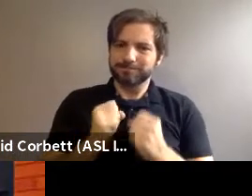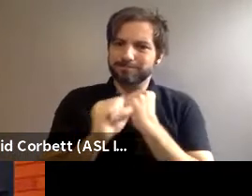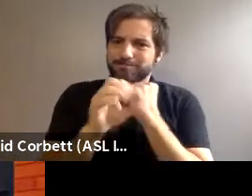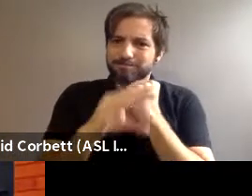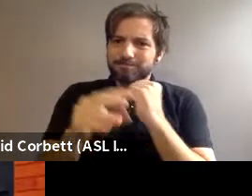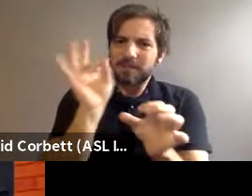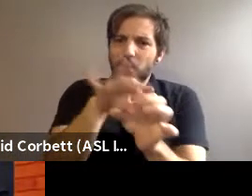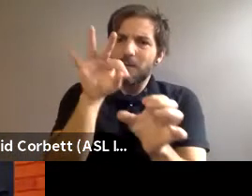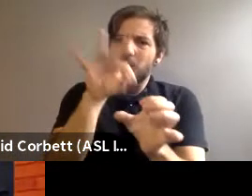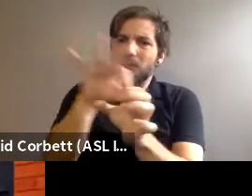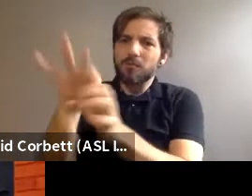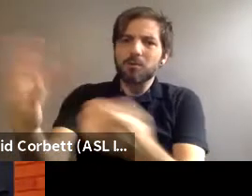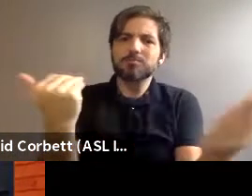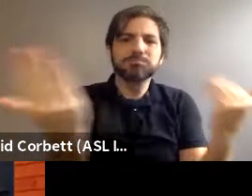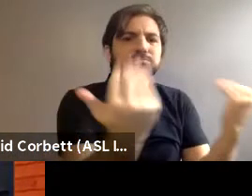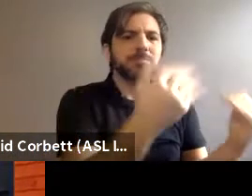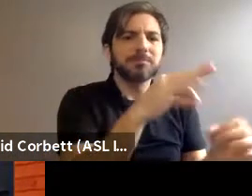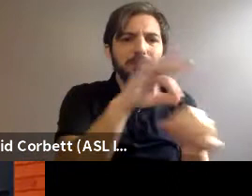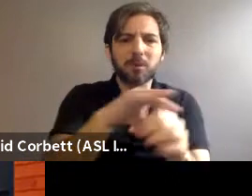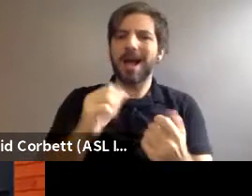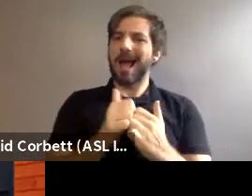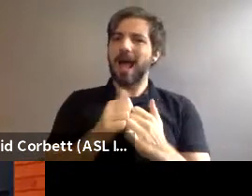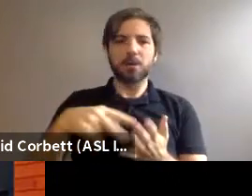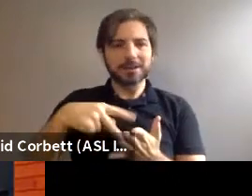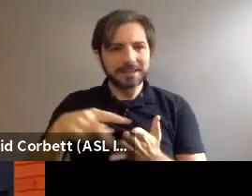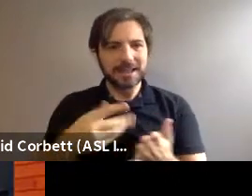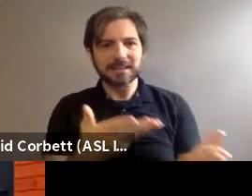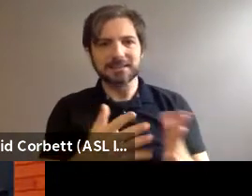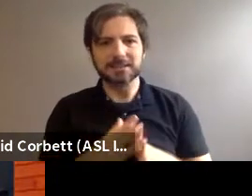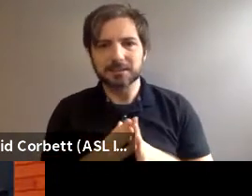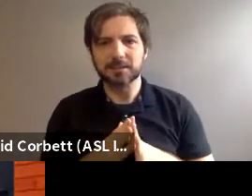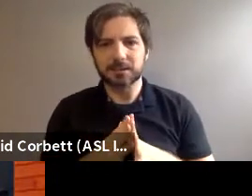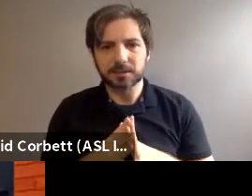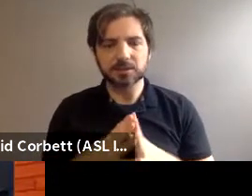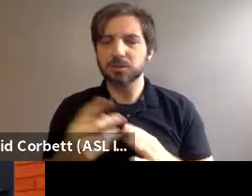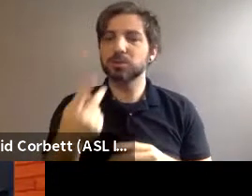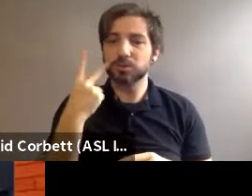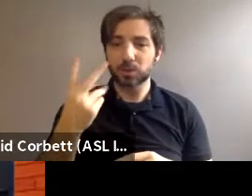intergenerational core group of women who you saw in that photo of the four of us and